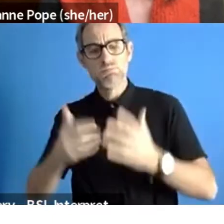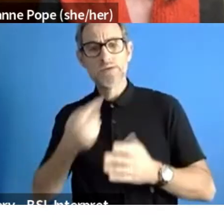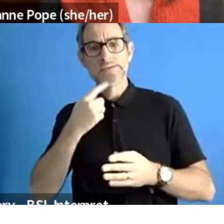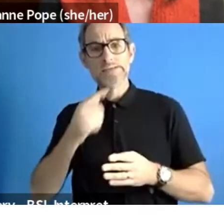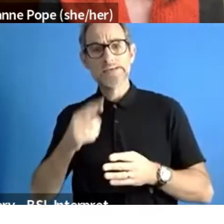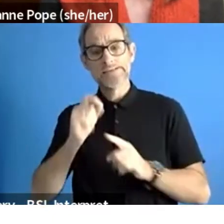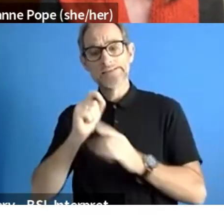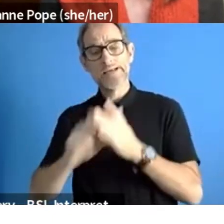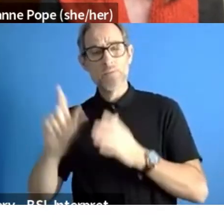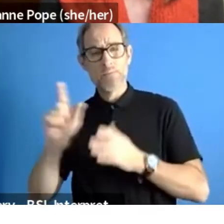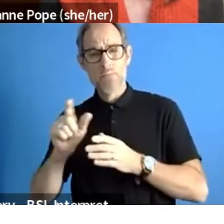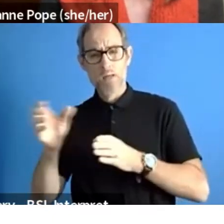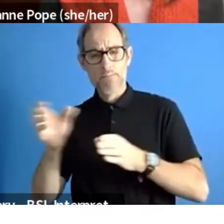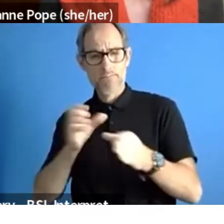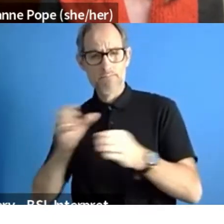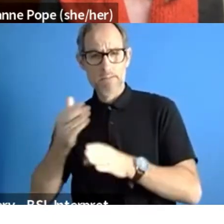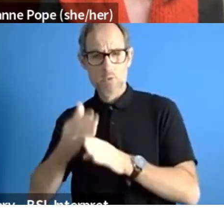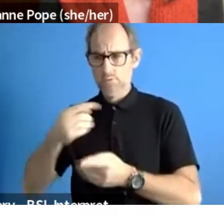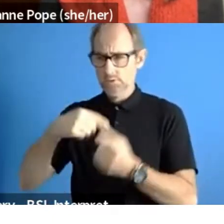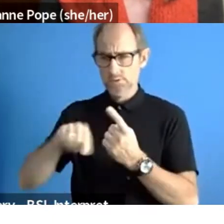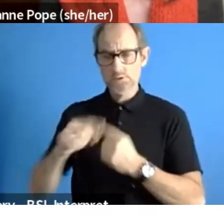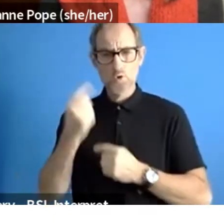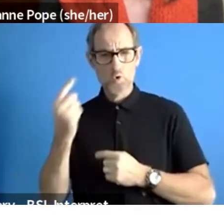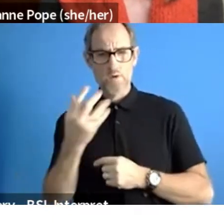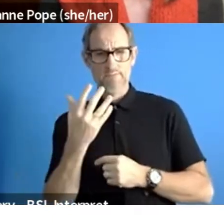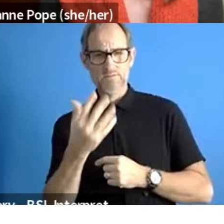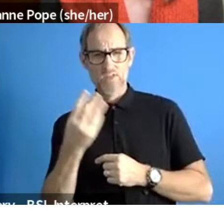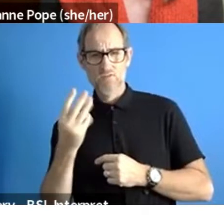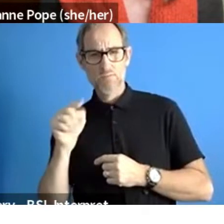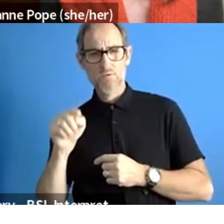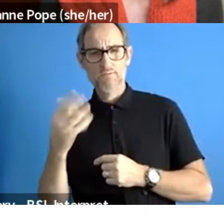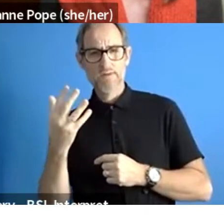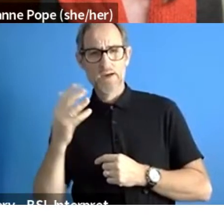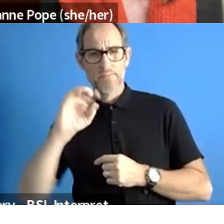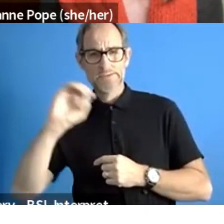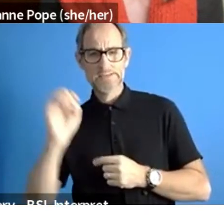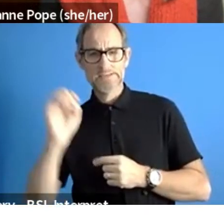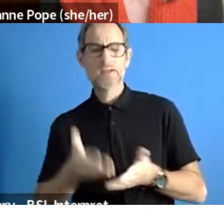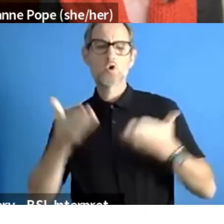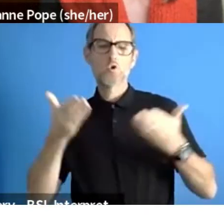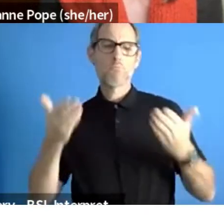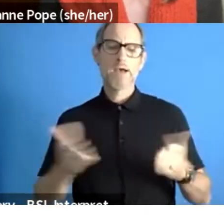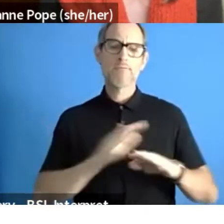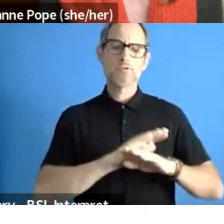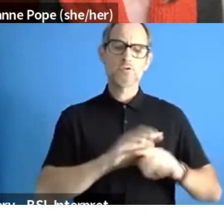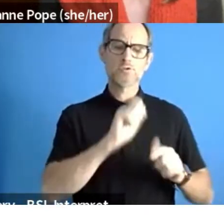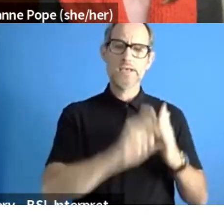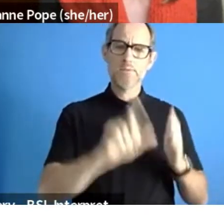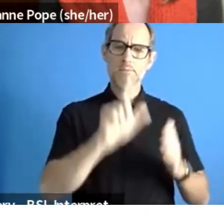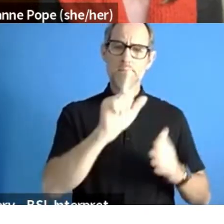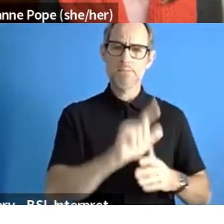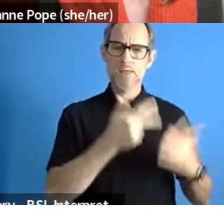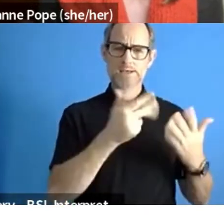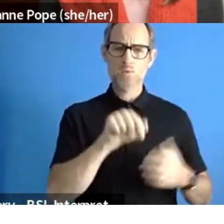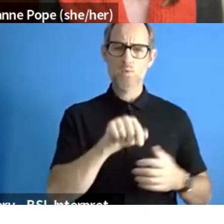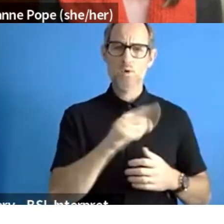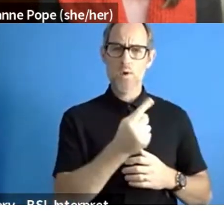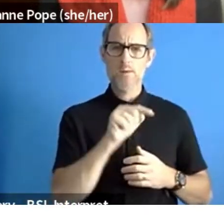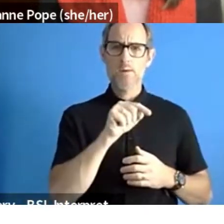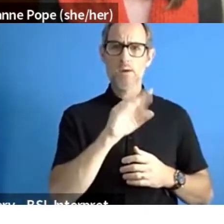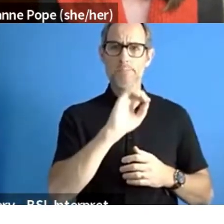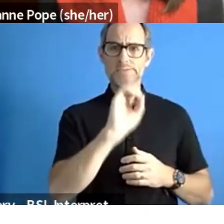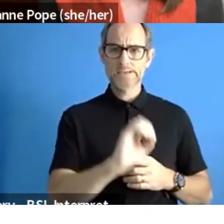just 53.5% compared to 81% for non-disabled people.